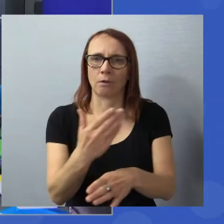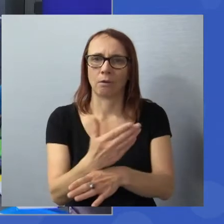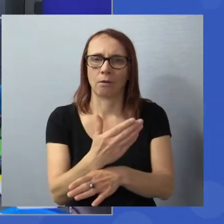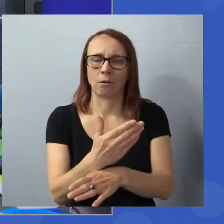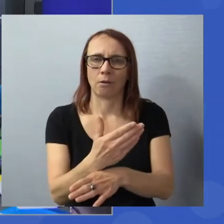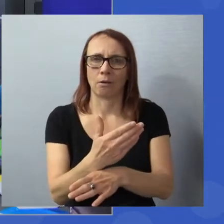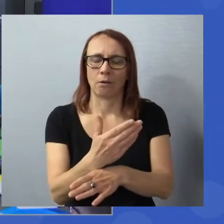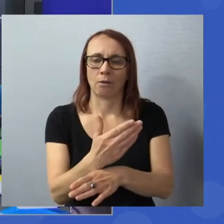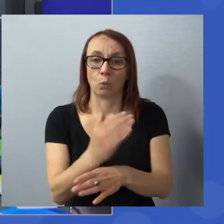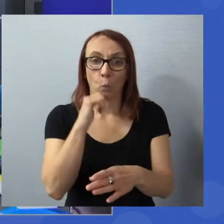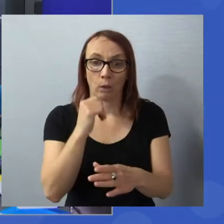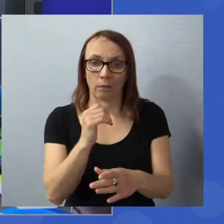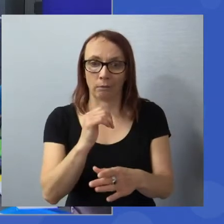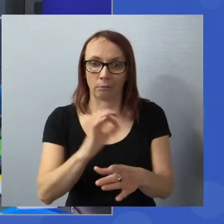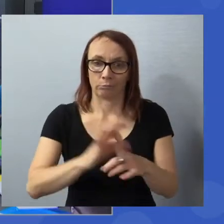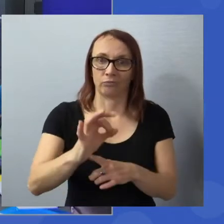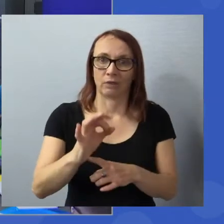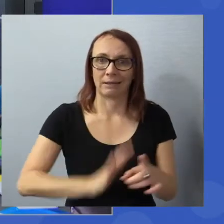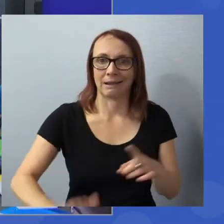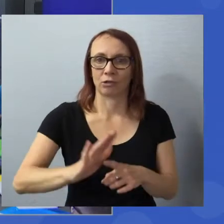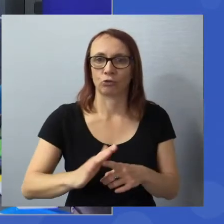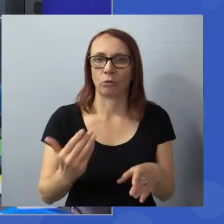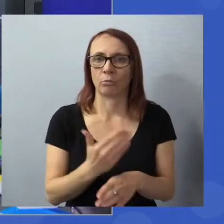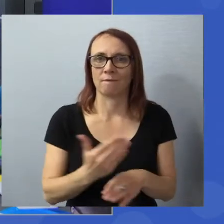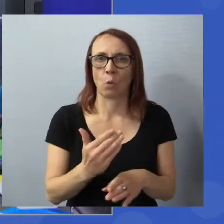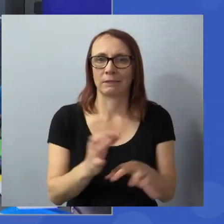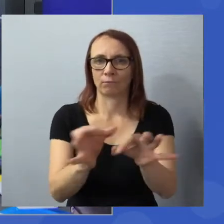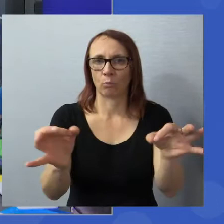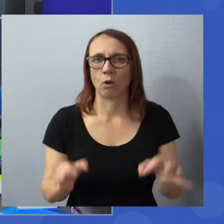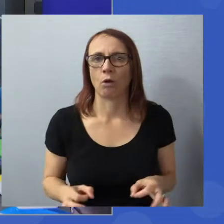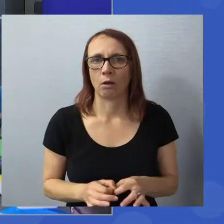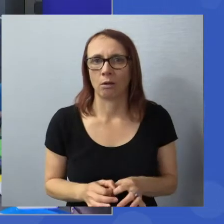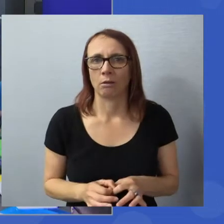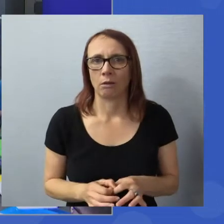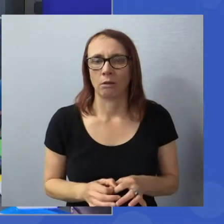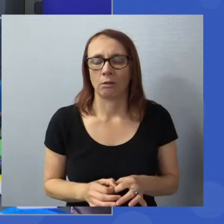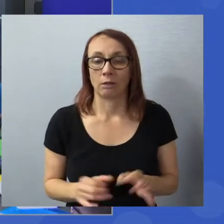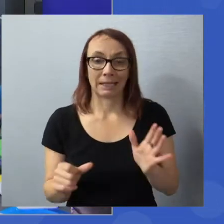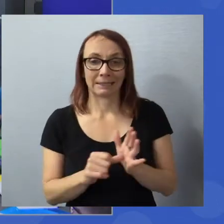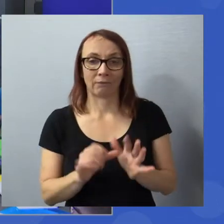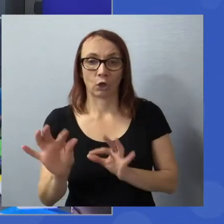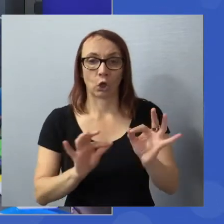performance framework the hard choices would be rebalancing of budgets and